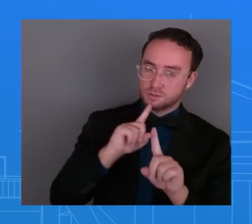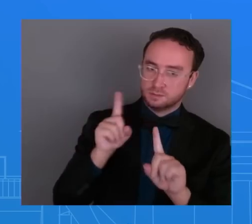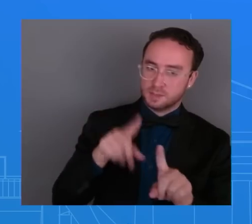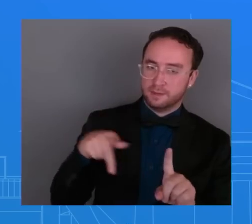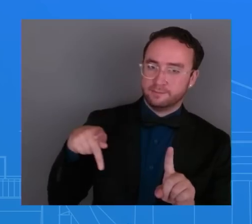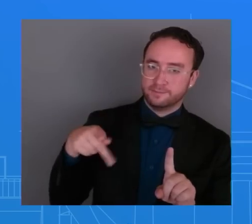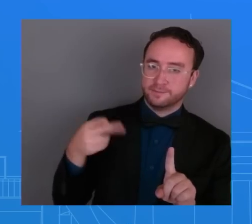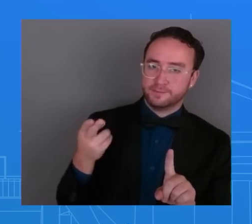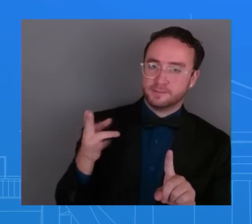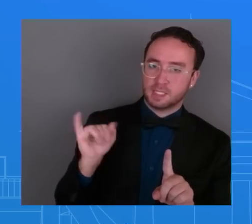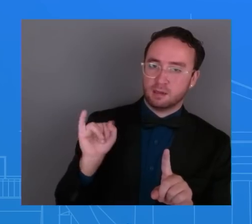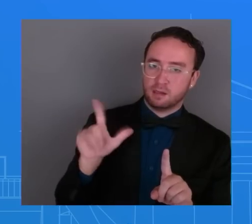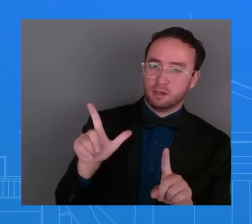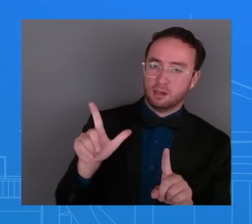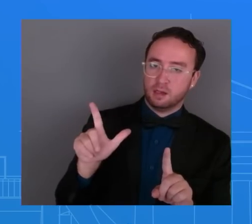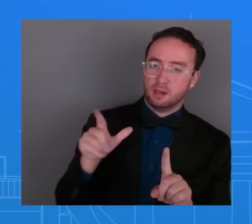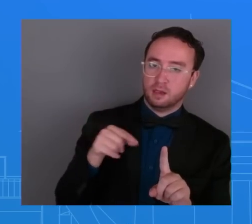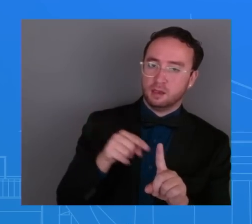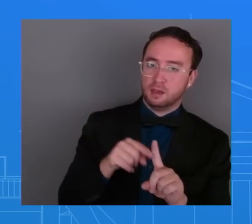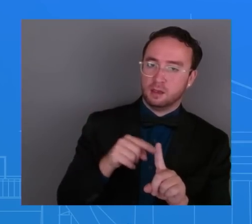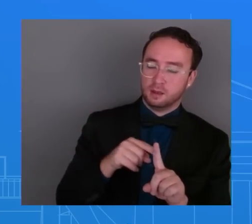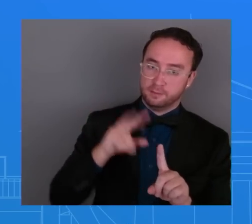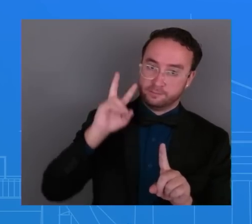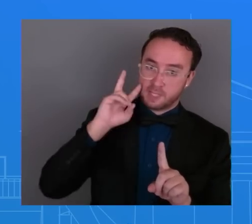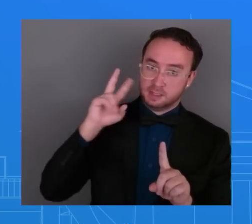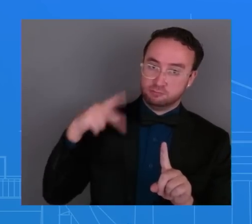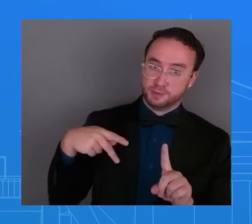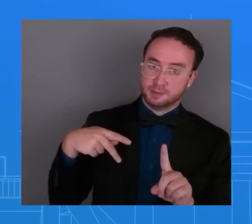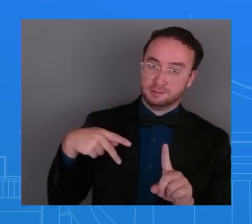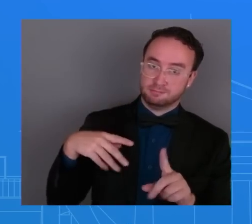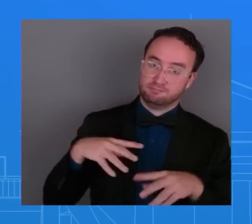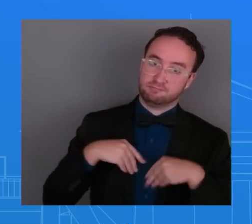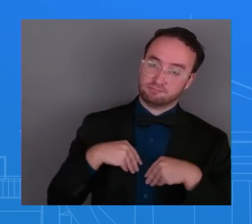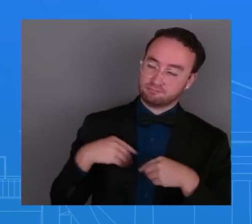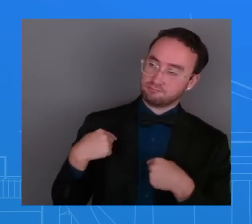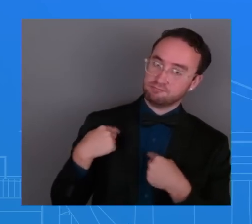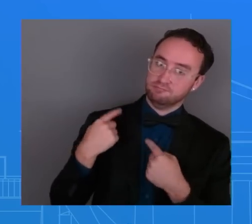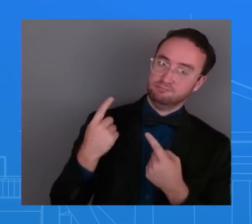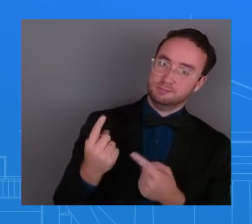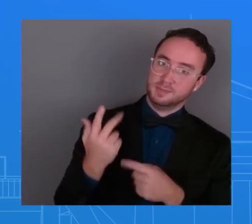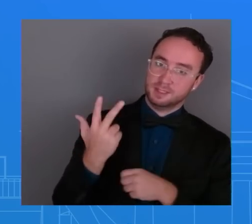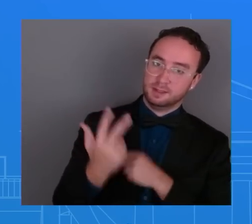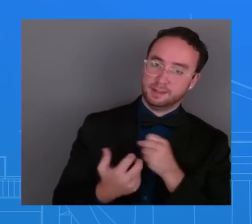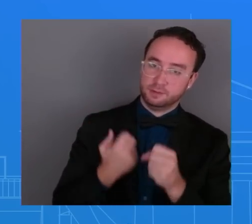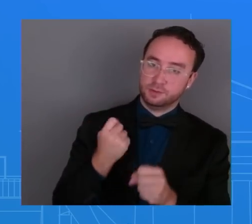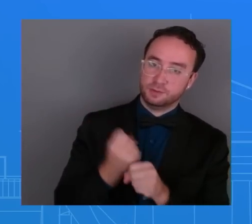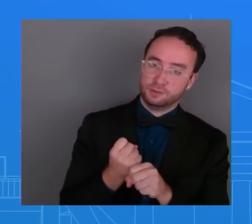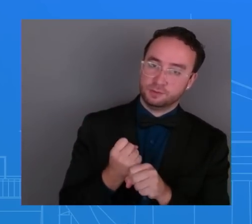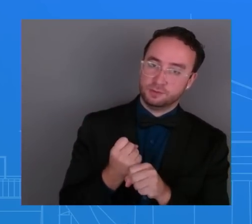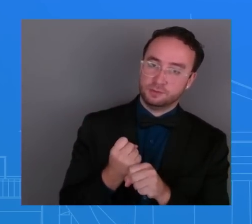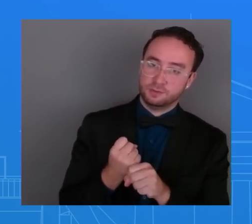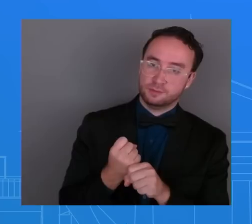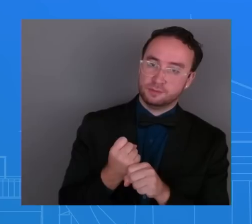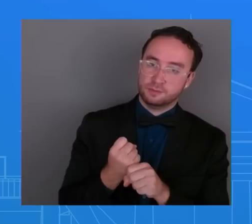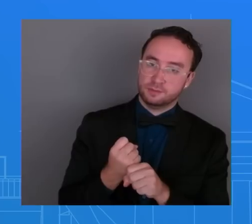Does she also own the struggles that this president has seen, like the prices up 19 percent since the month they came into office? Ms. Jean-Pierre: They're partners